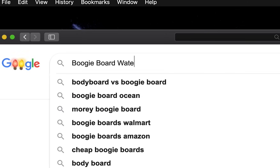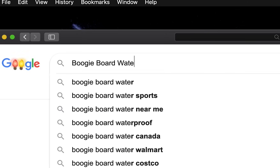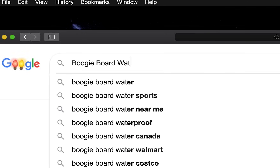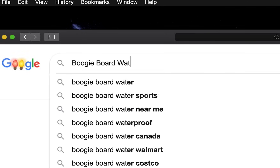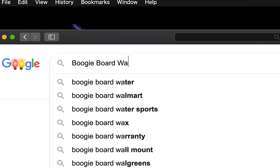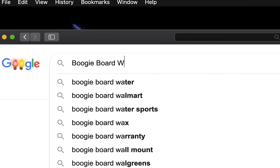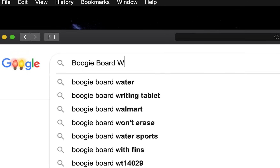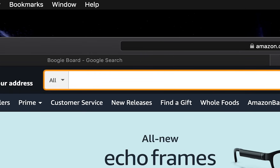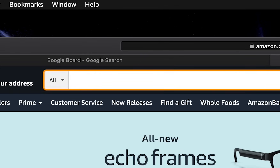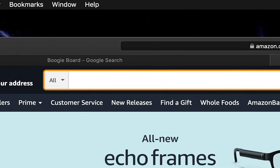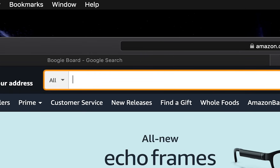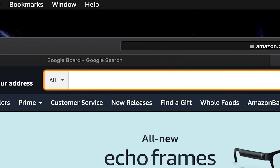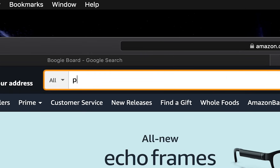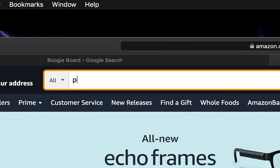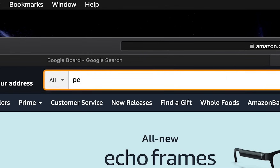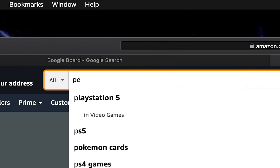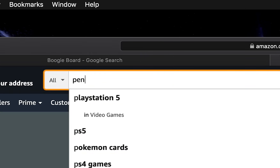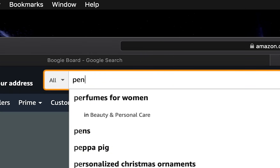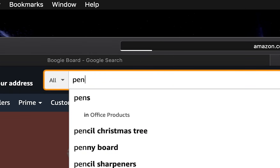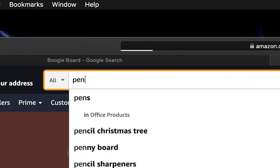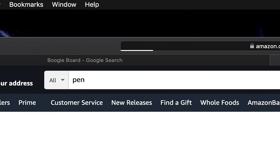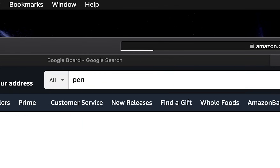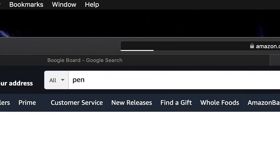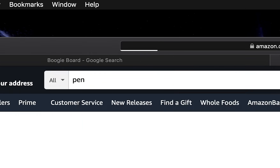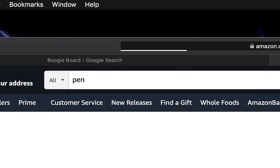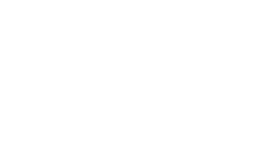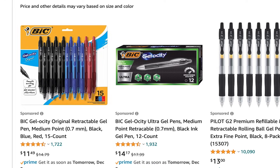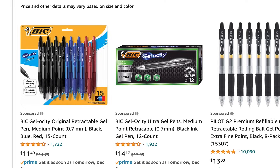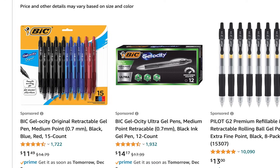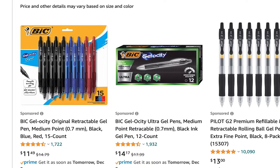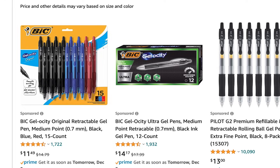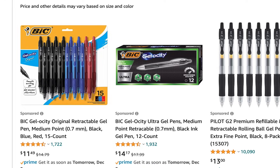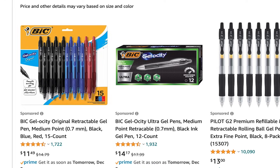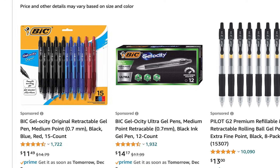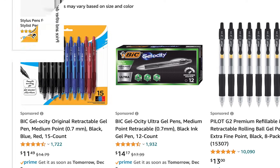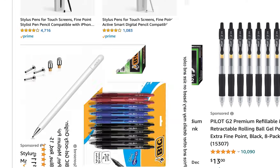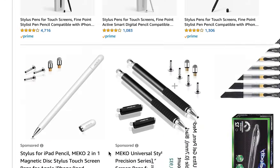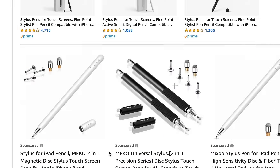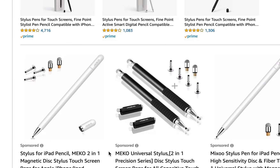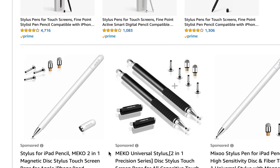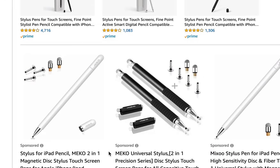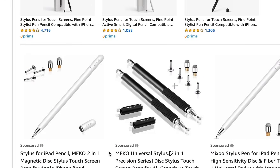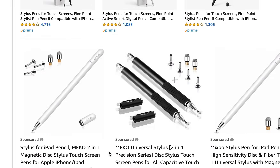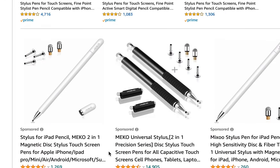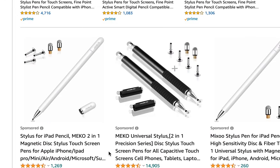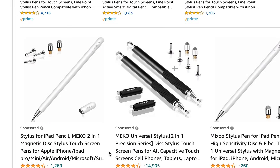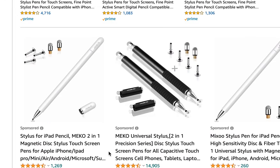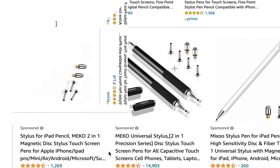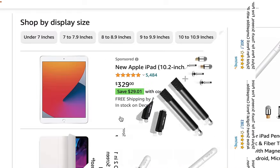um it's, it's a pen that you can draw on. It's like an iPad that you can draw on,